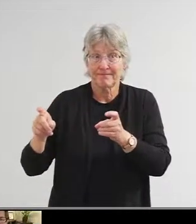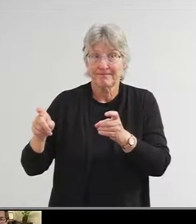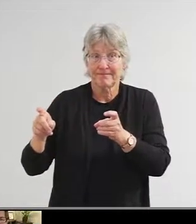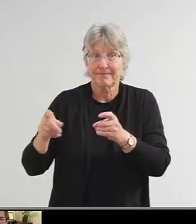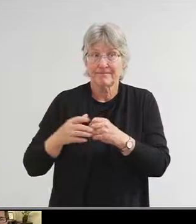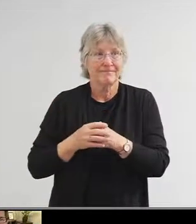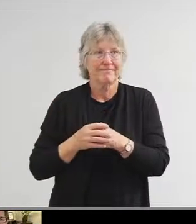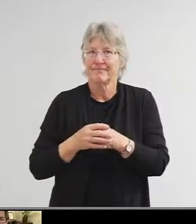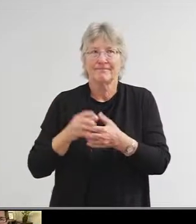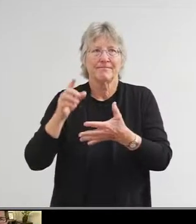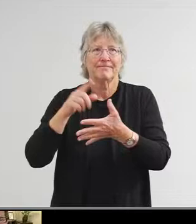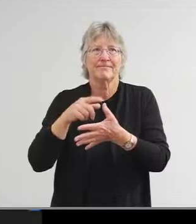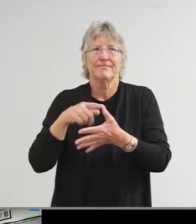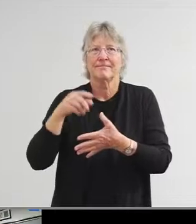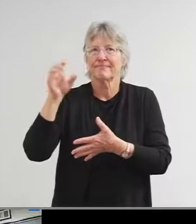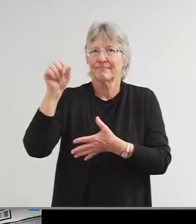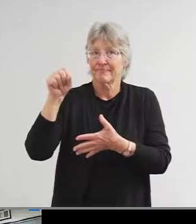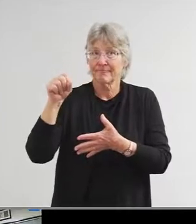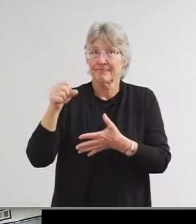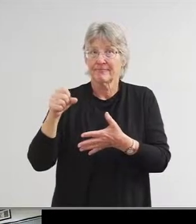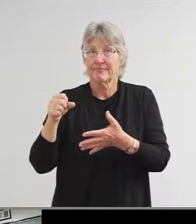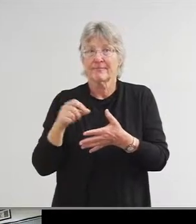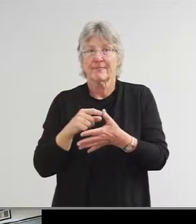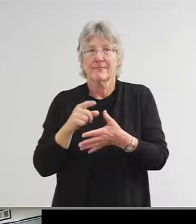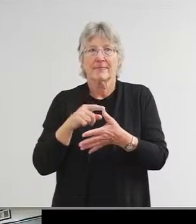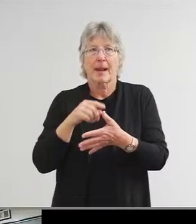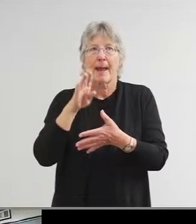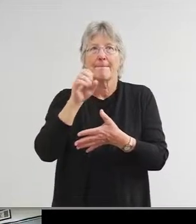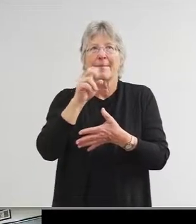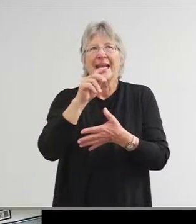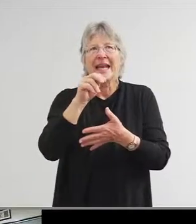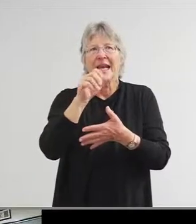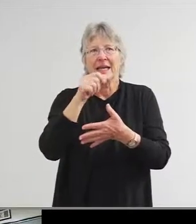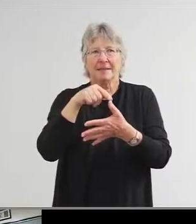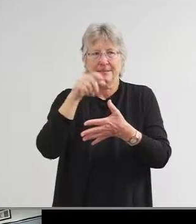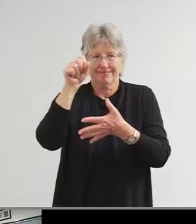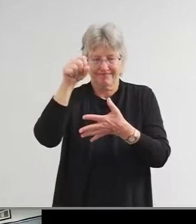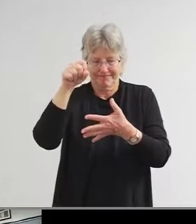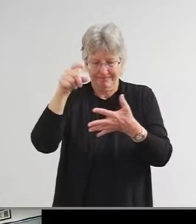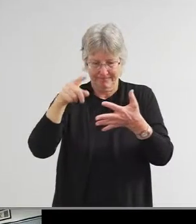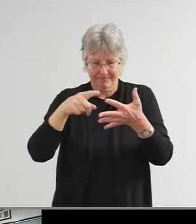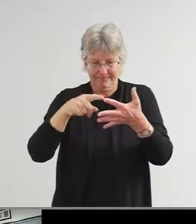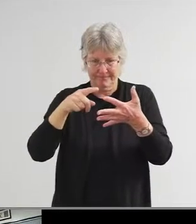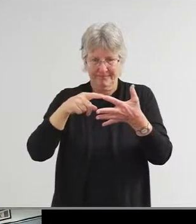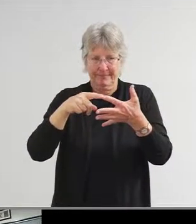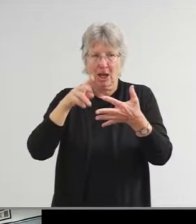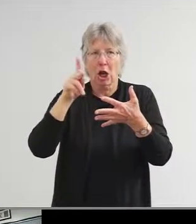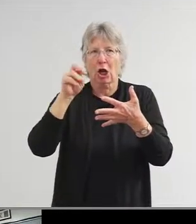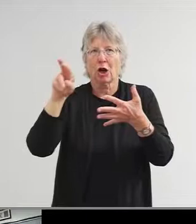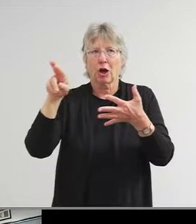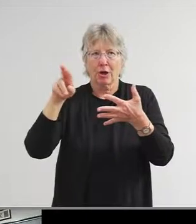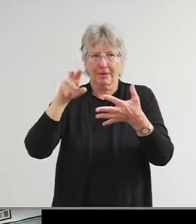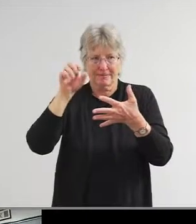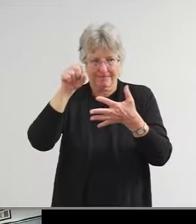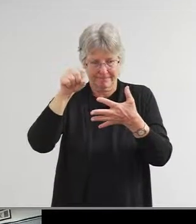All in favor by roll call vote. Dr. Benitez. Aye. Mrs Curb. Aye.